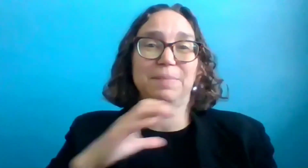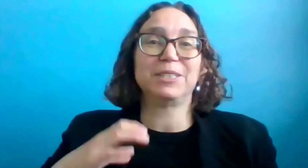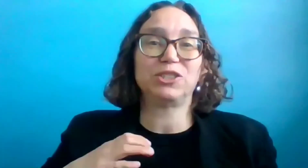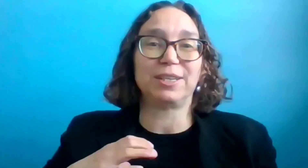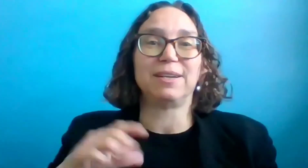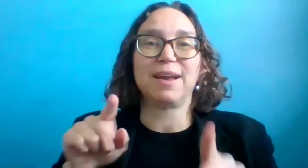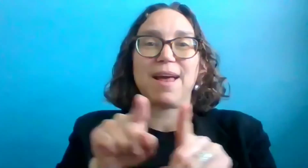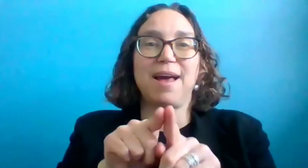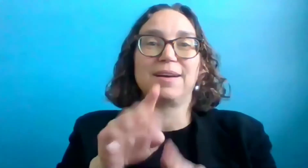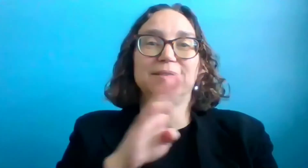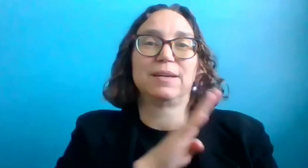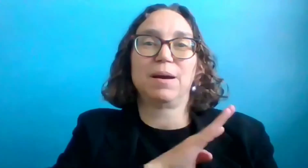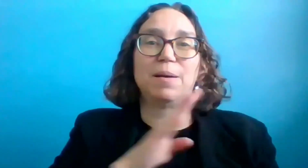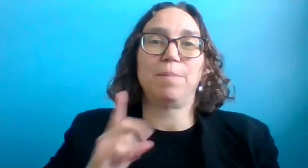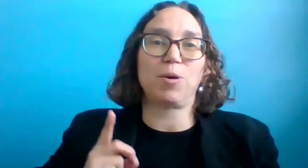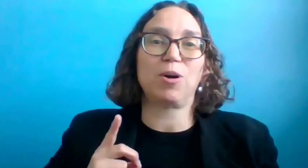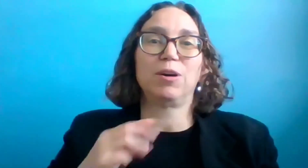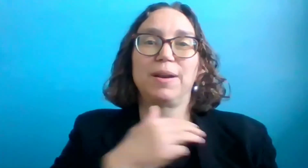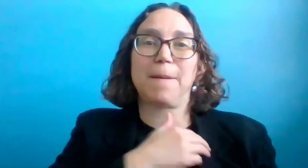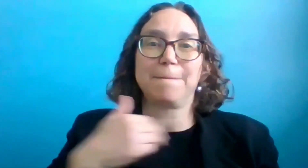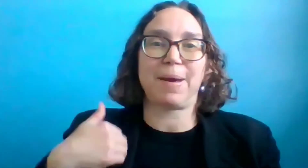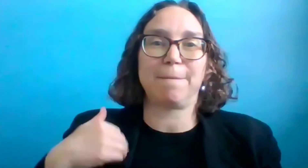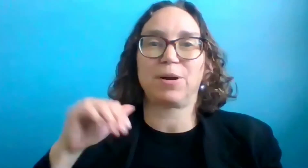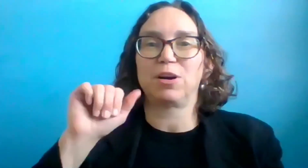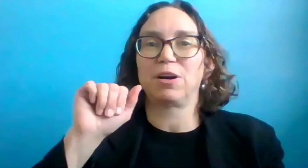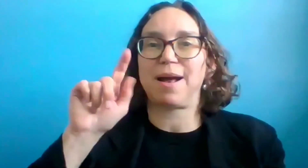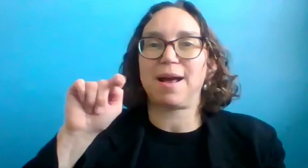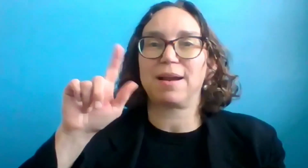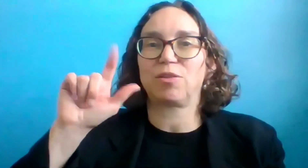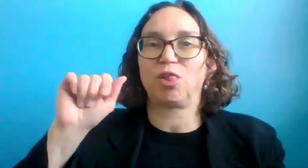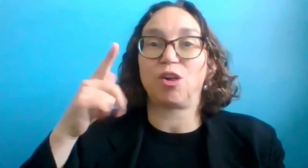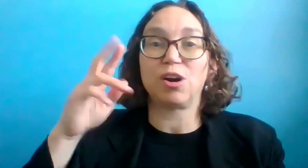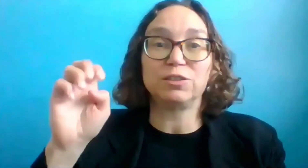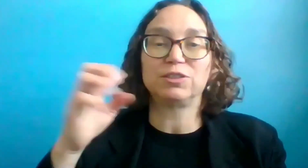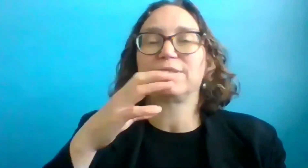when I served on the Commission as a board member at large.